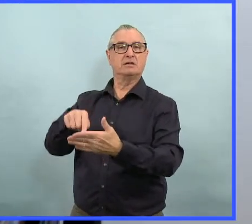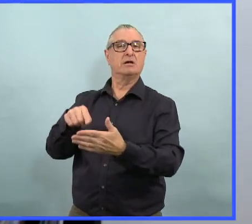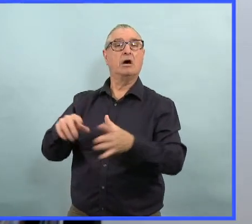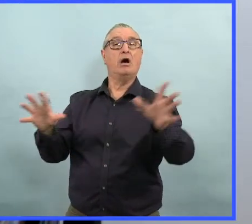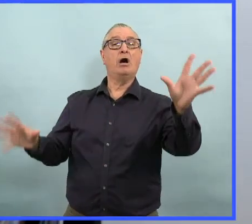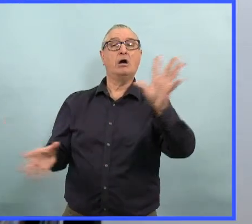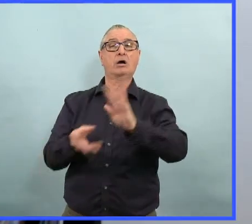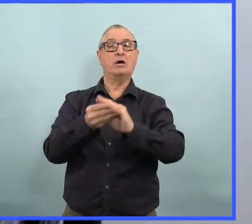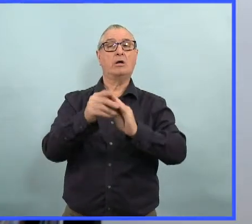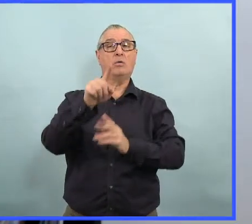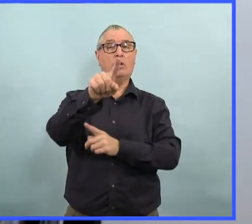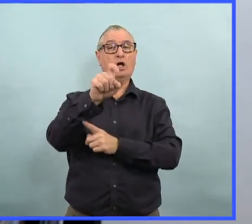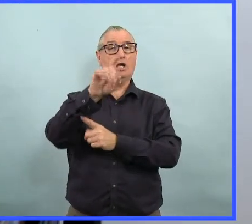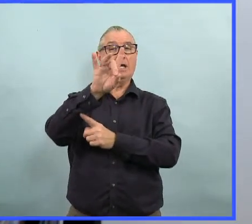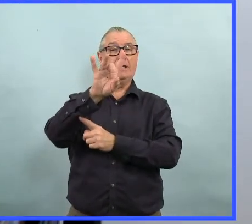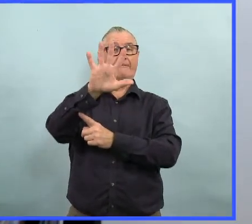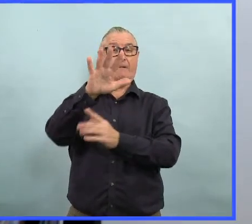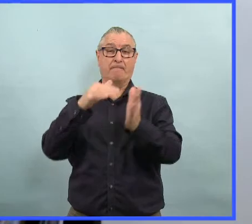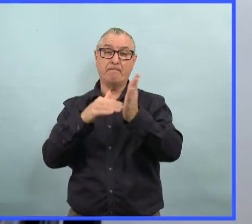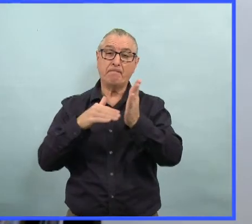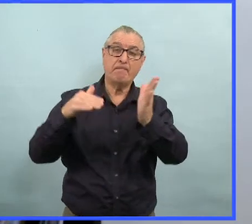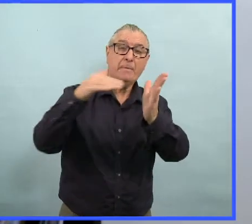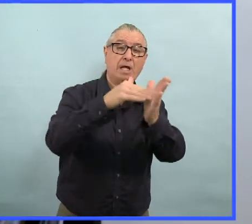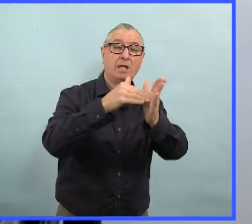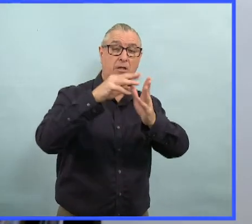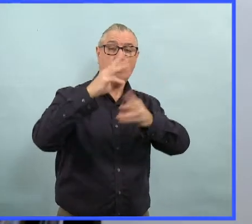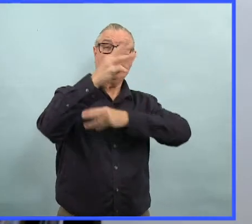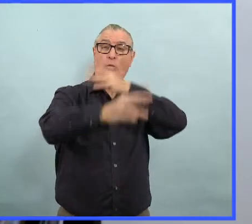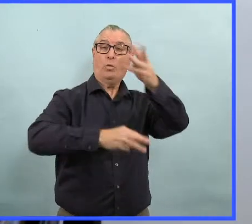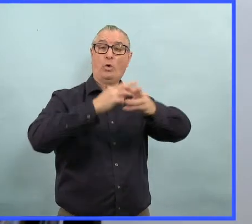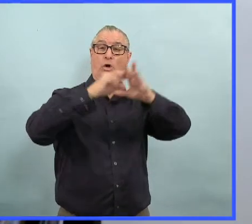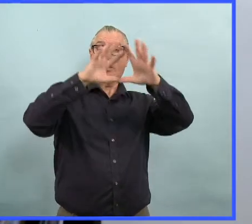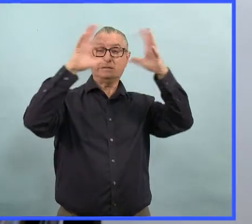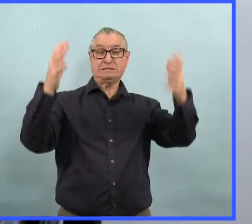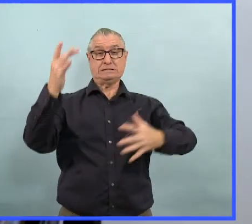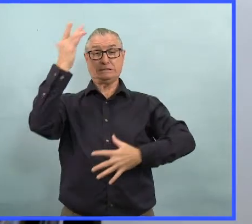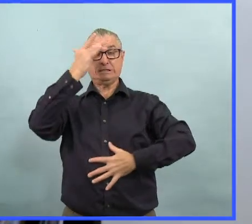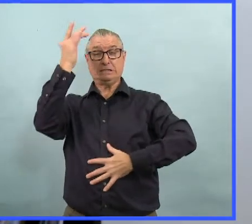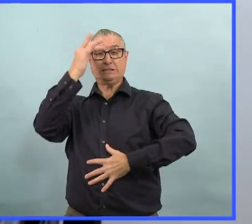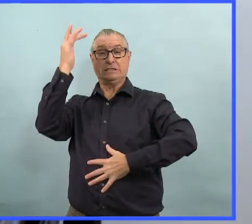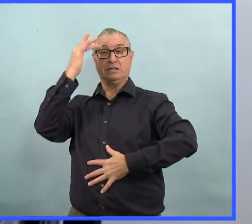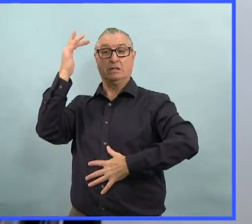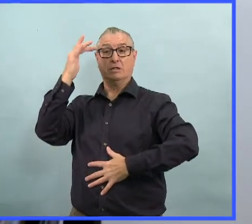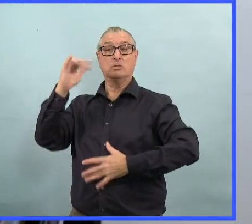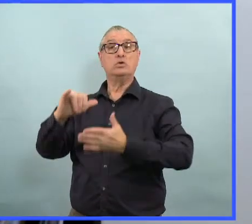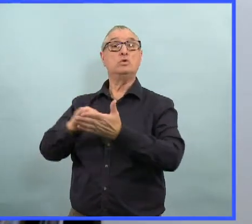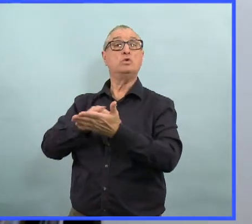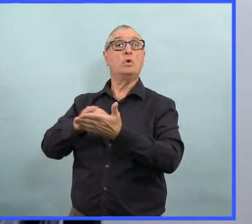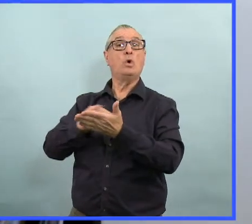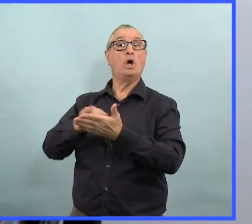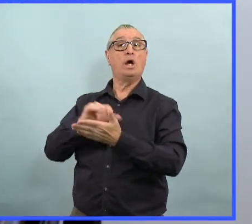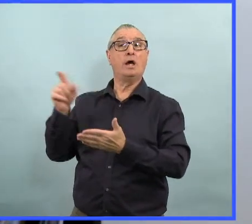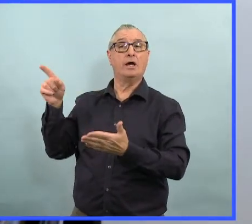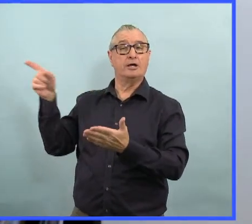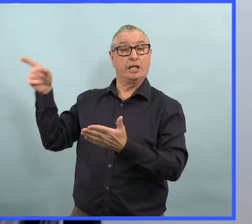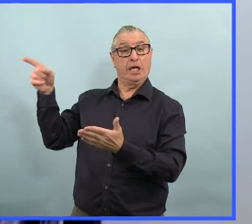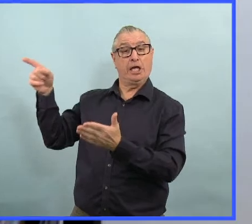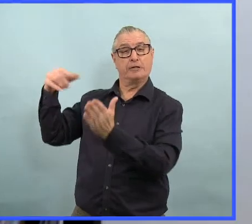19 cases around the world neurological symptoms including persistent cognitive impairment were